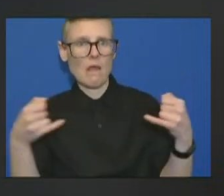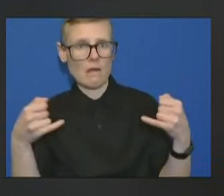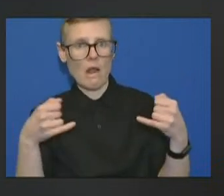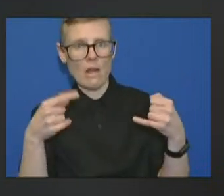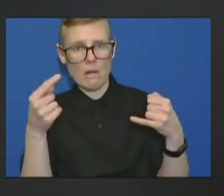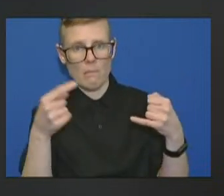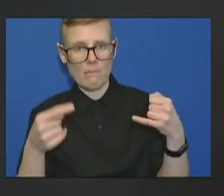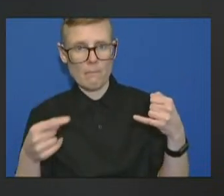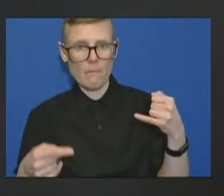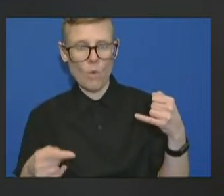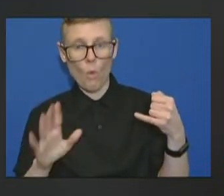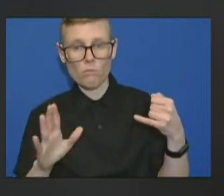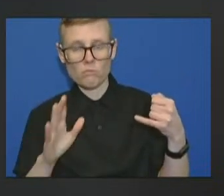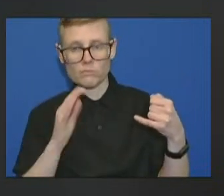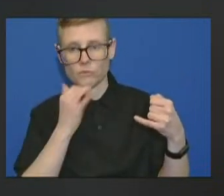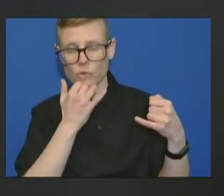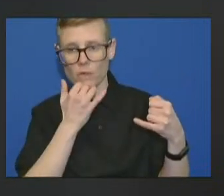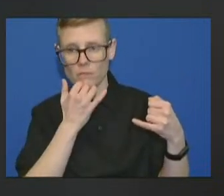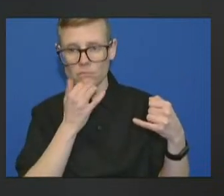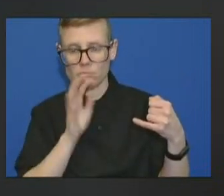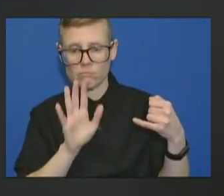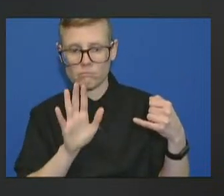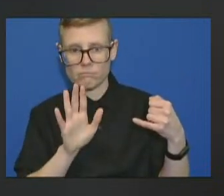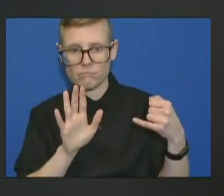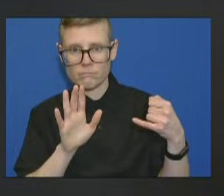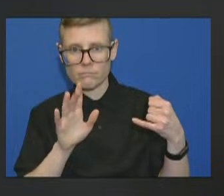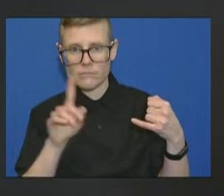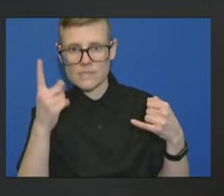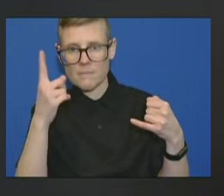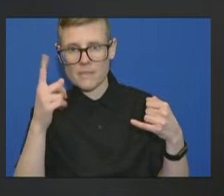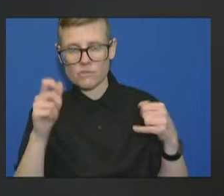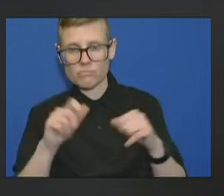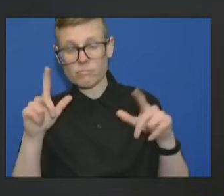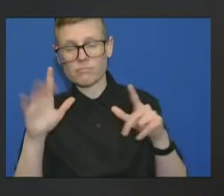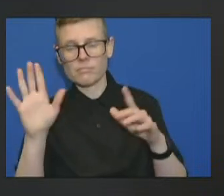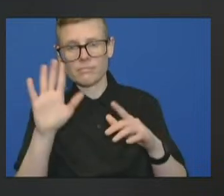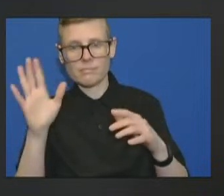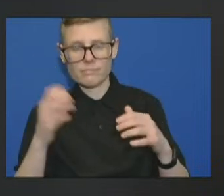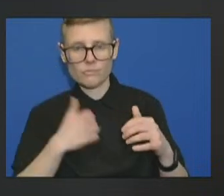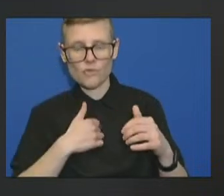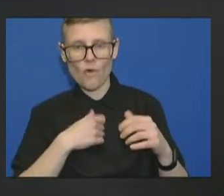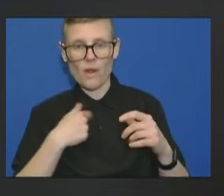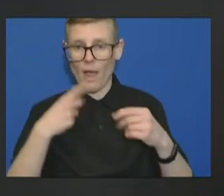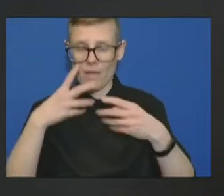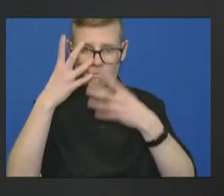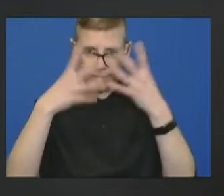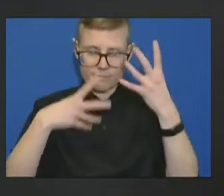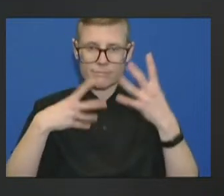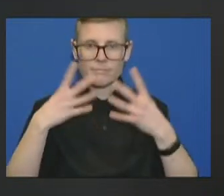into the budget agreed on as a